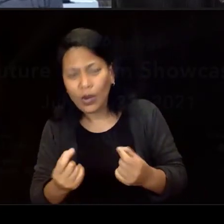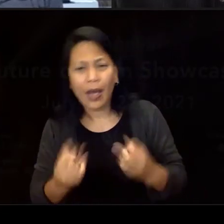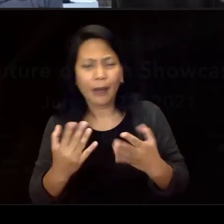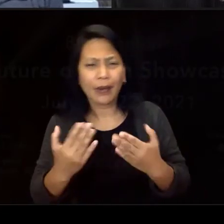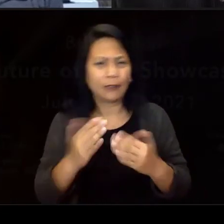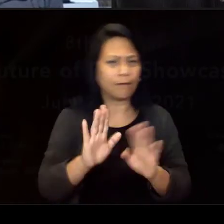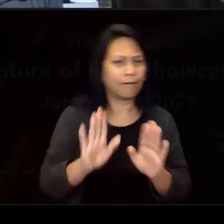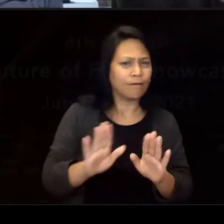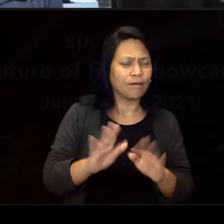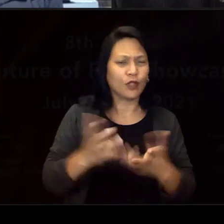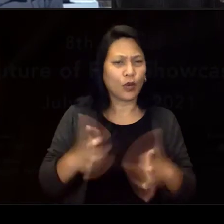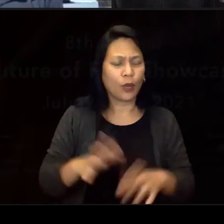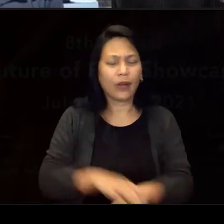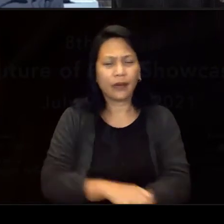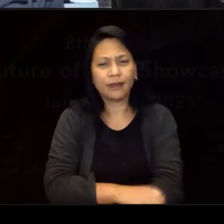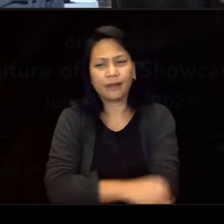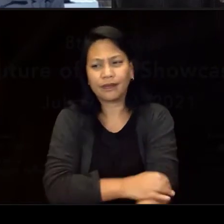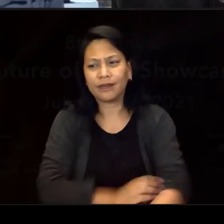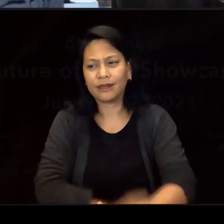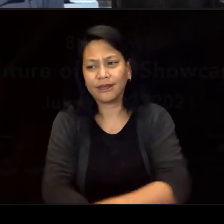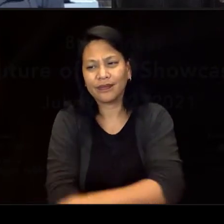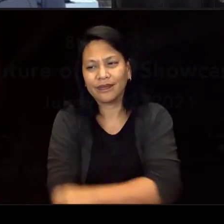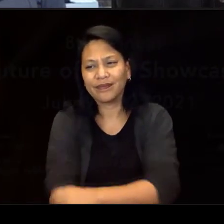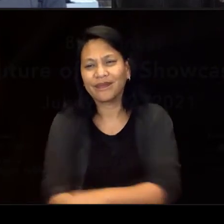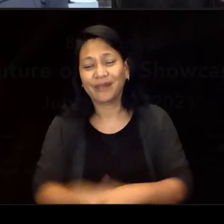I hope that answered your question...kind of all over. Okay.